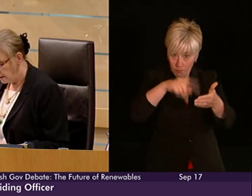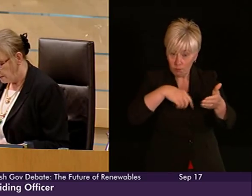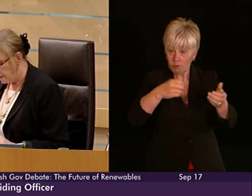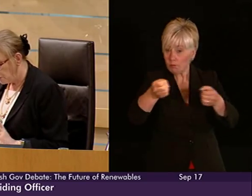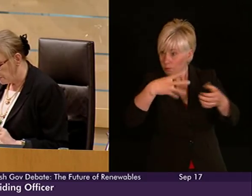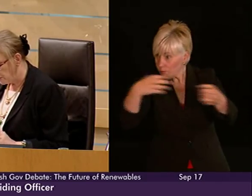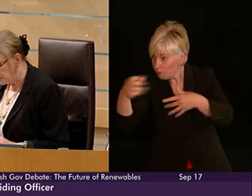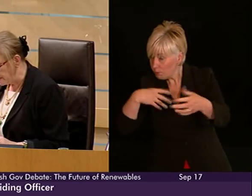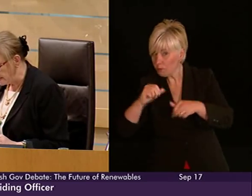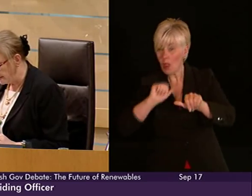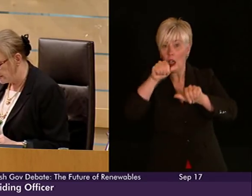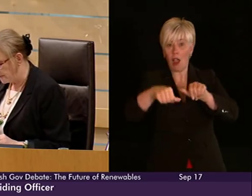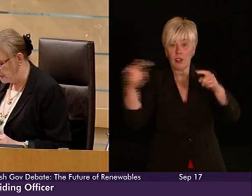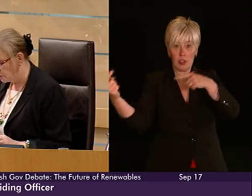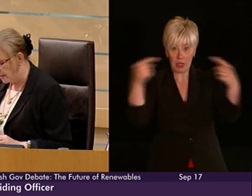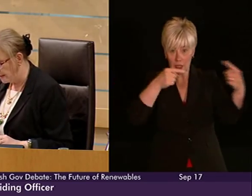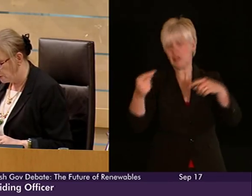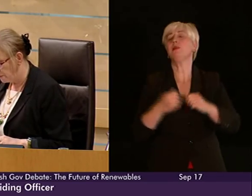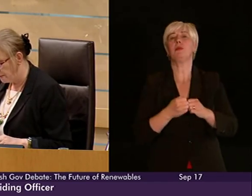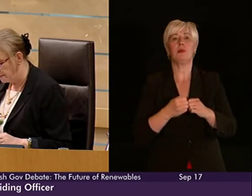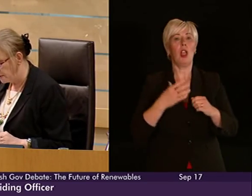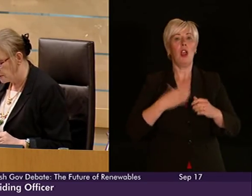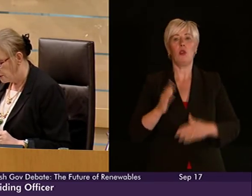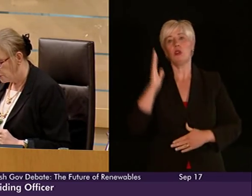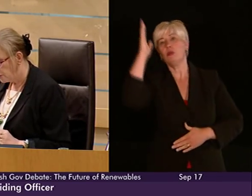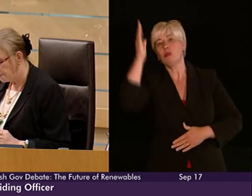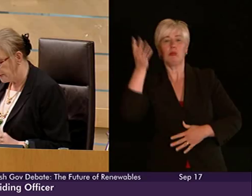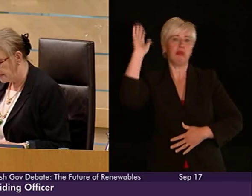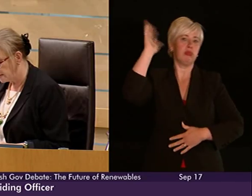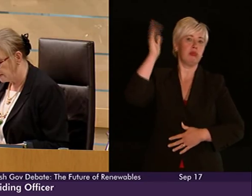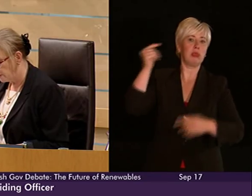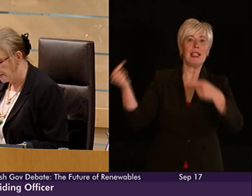debate. Members who wish to speak in the debate on any group of amendments should press their